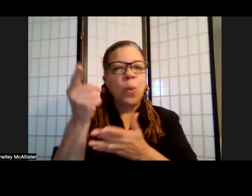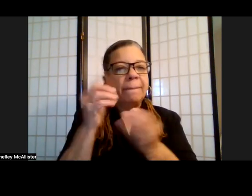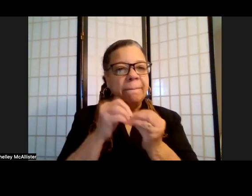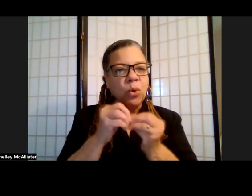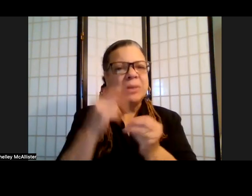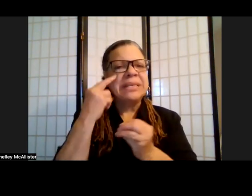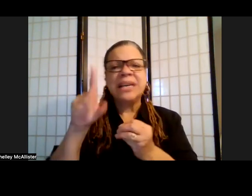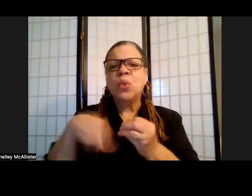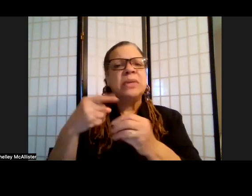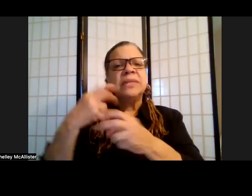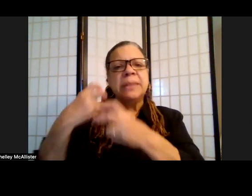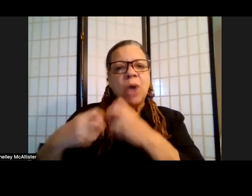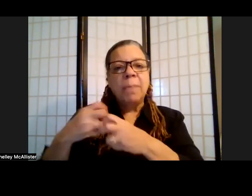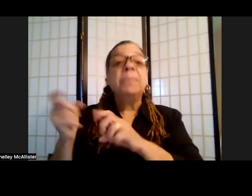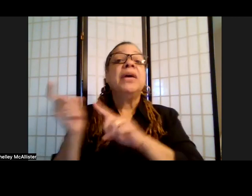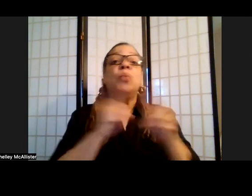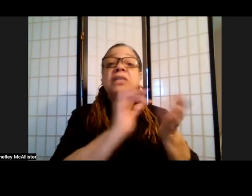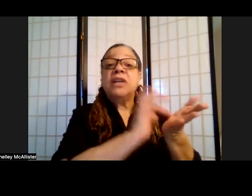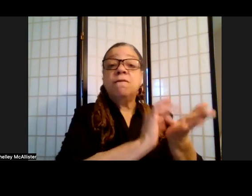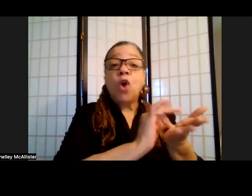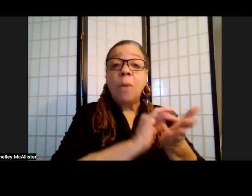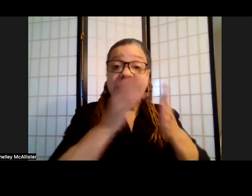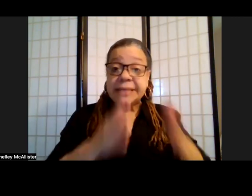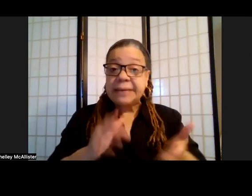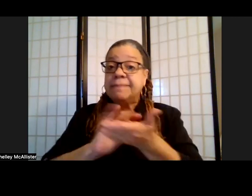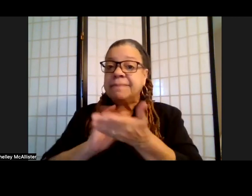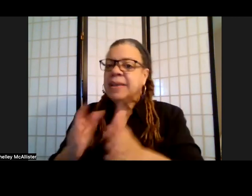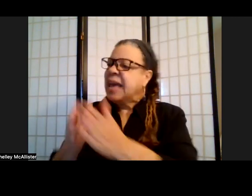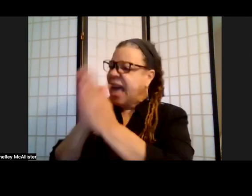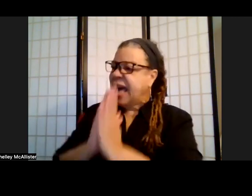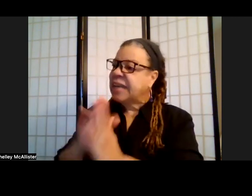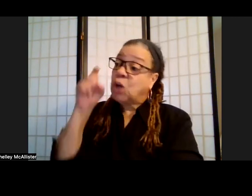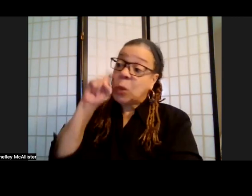He went to the community pharmacies, and asked if the sex workers were coming in and requesting